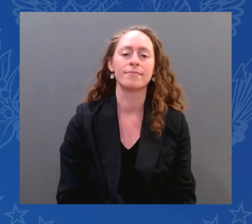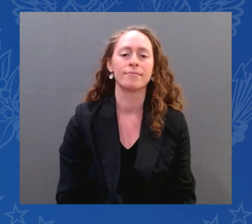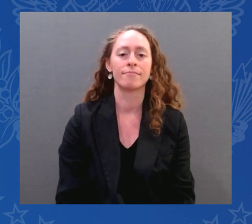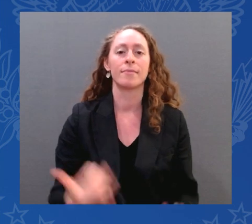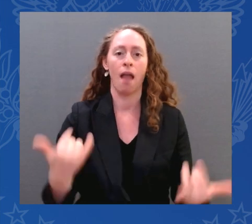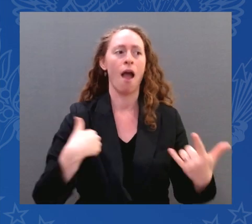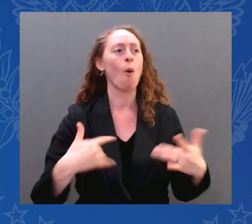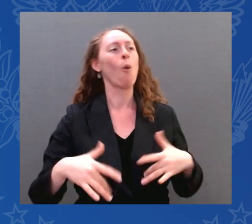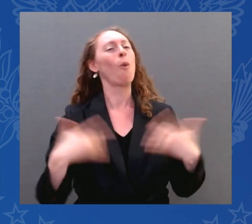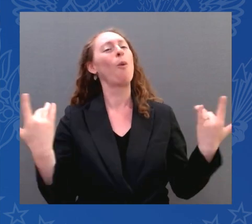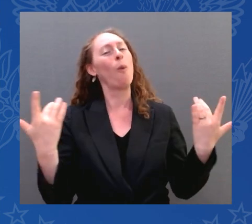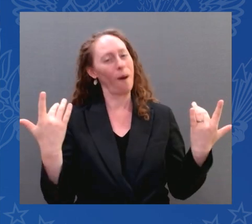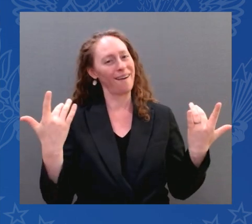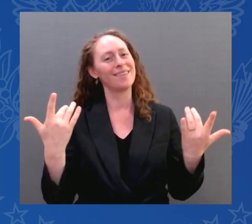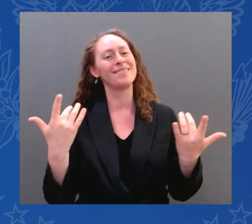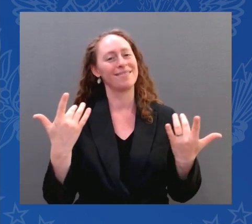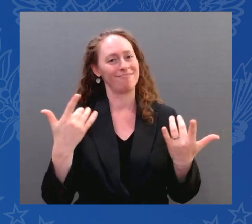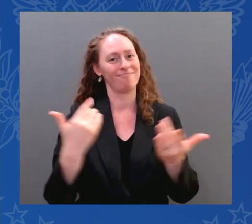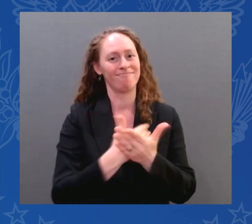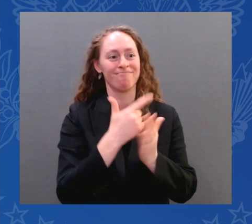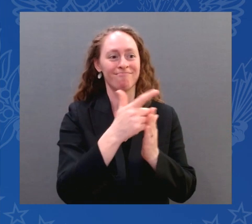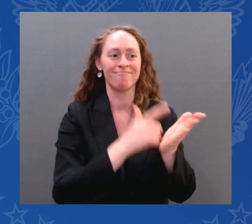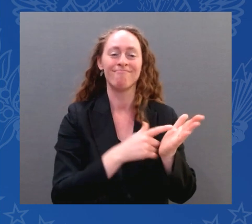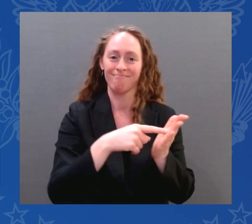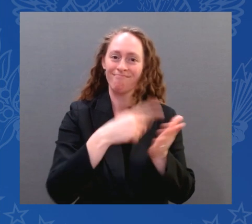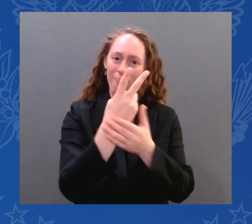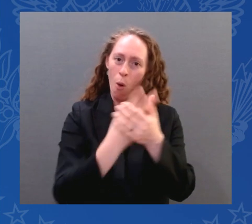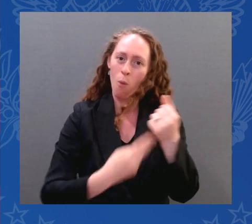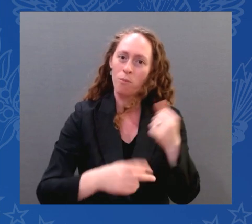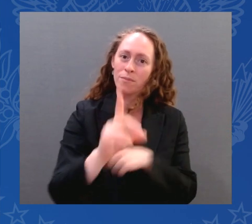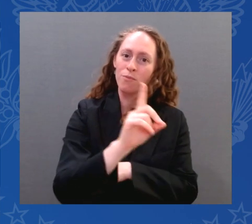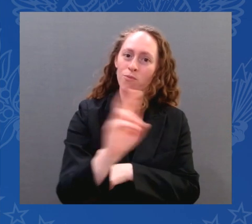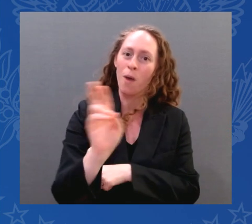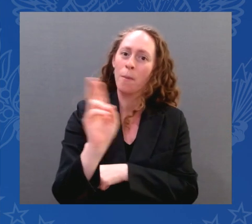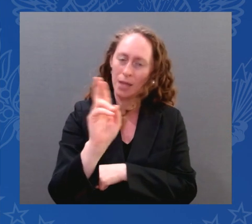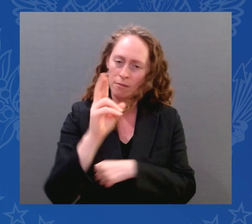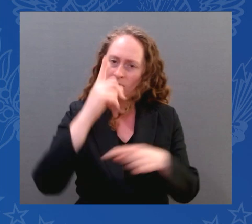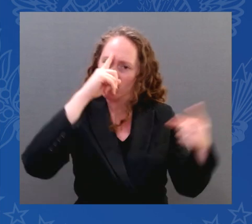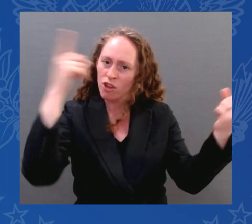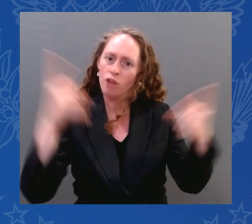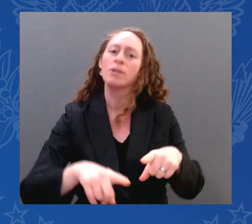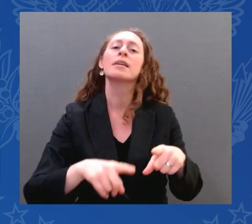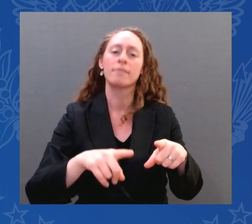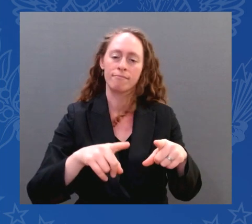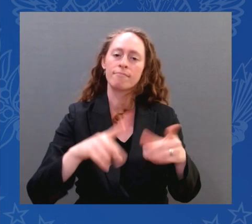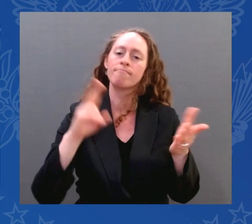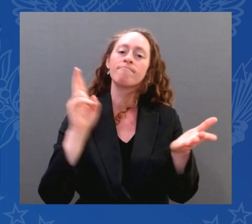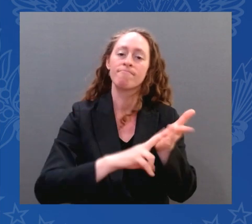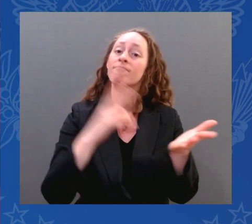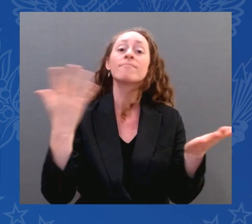I'm going to be signing the Ocean Shipping Reform Act of 2022 to put a stop to shipping companies